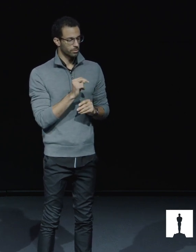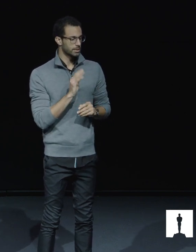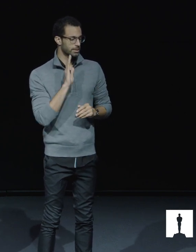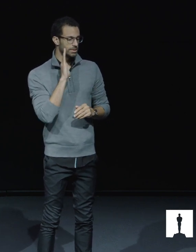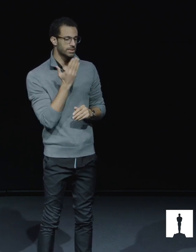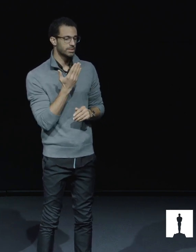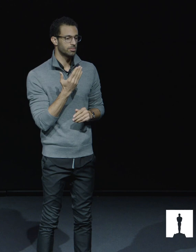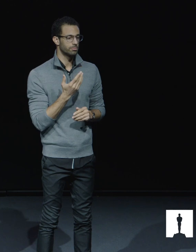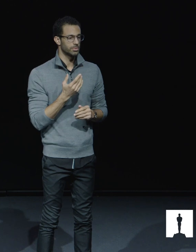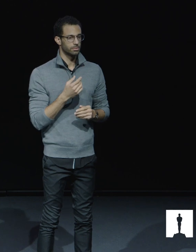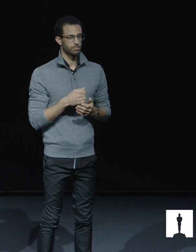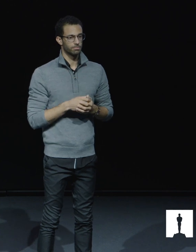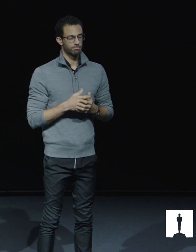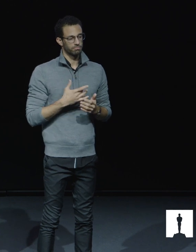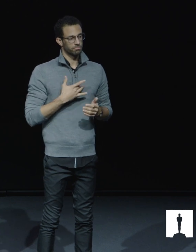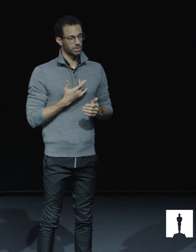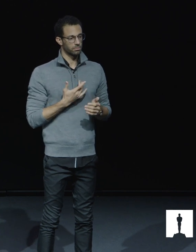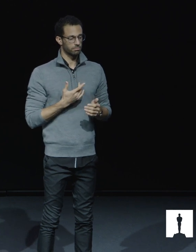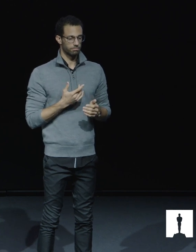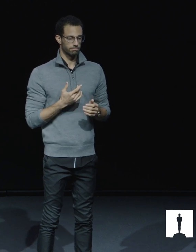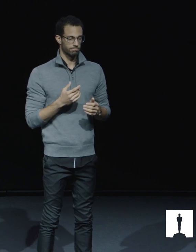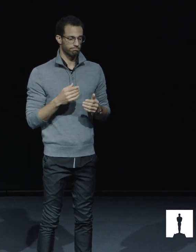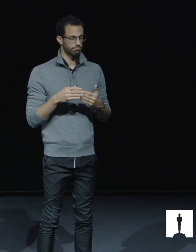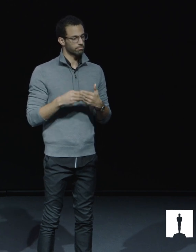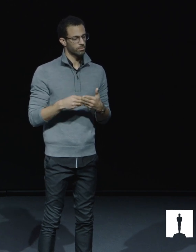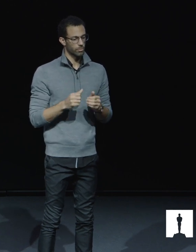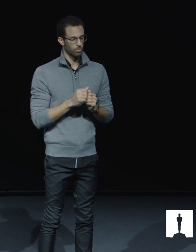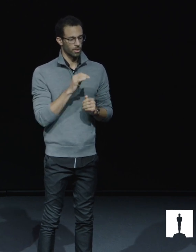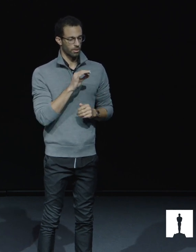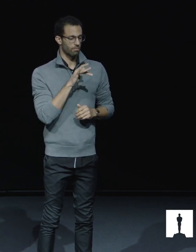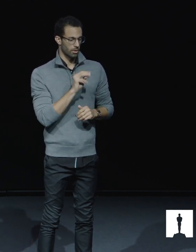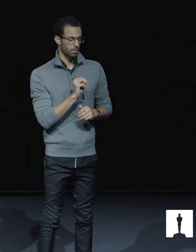He plots throughout THE DEVIL FINDS WORK a kind of testimony of his love of cinema. But